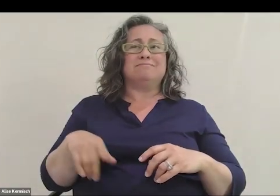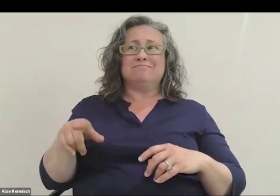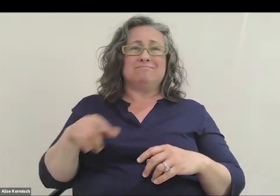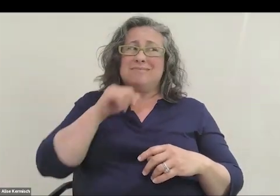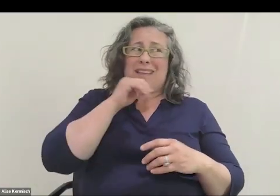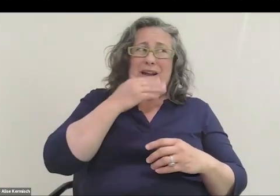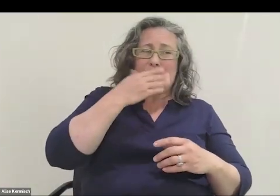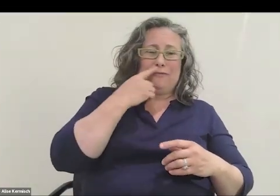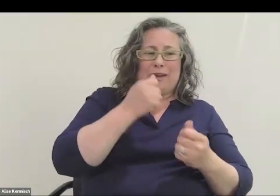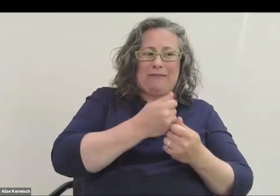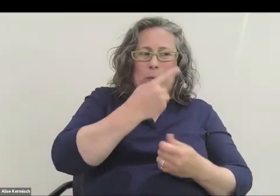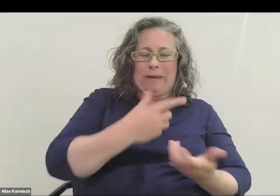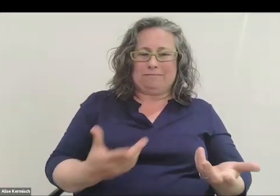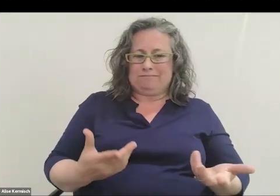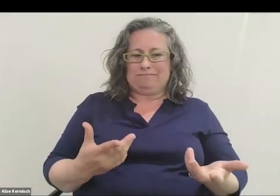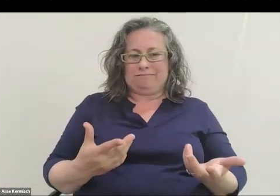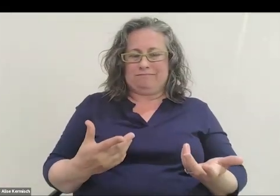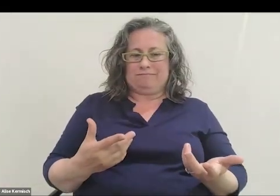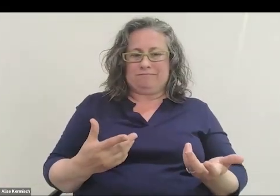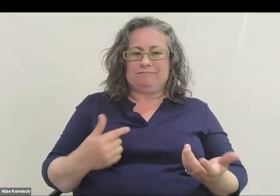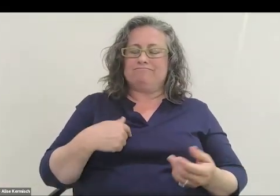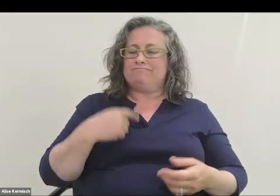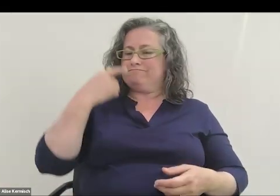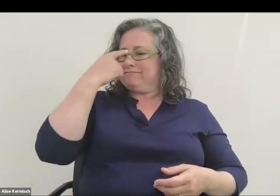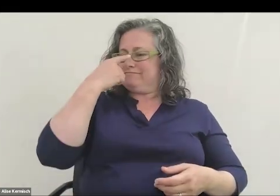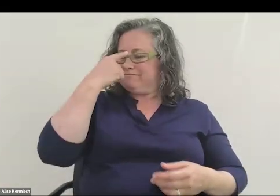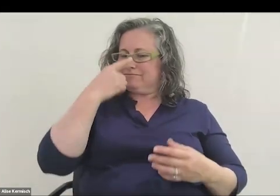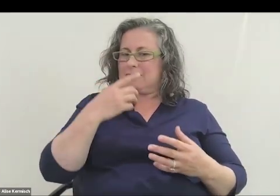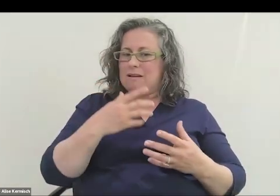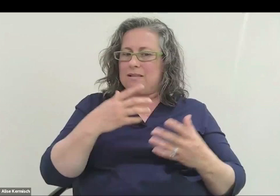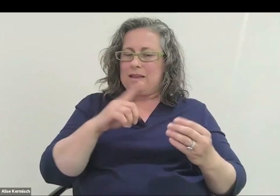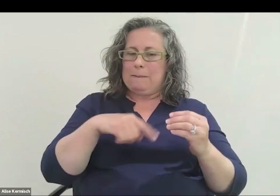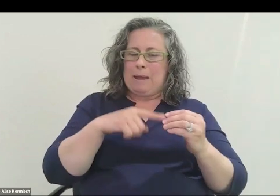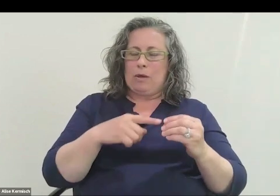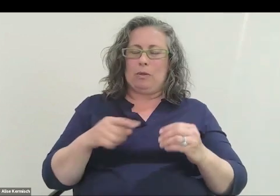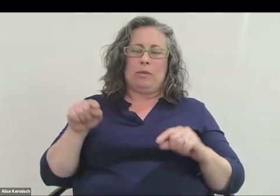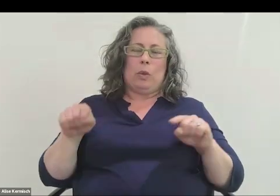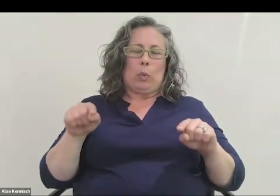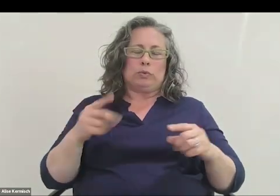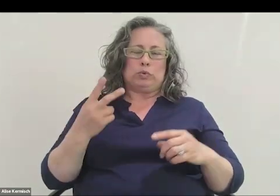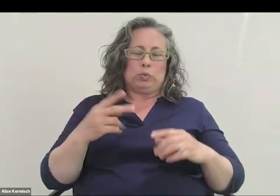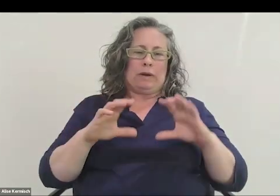It's not good for everyone. I've been thinking a lot about those two conversations.